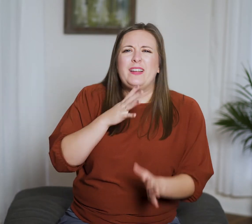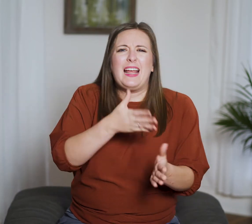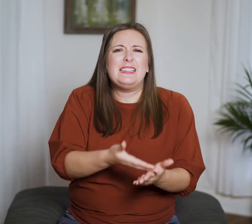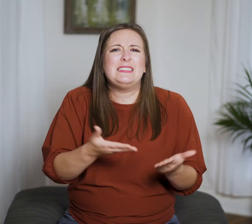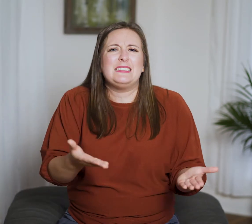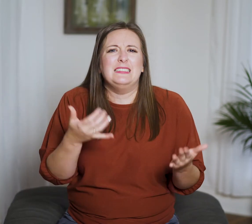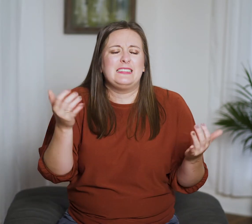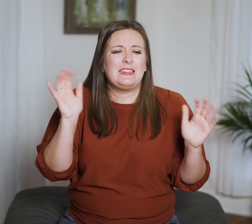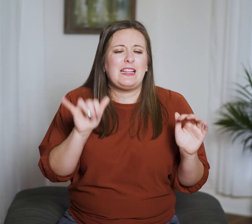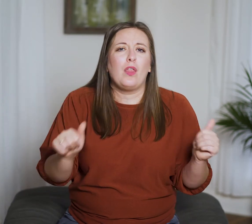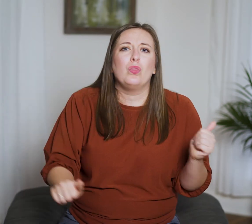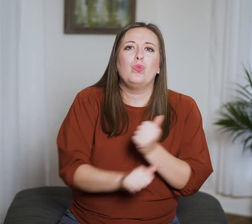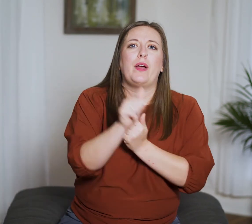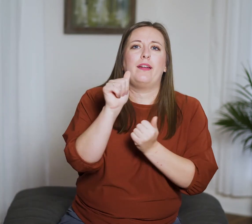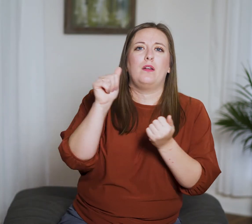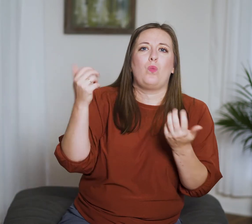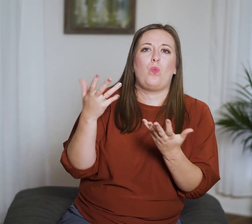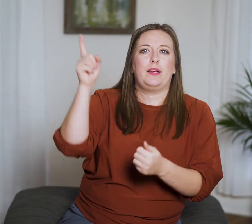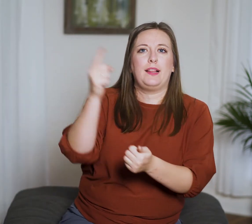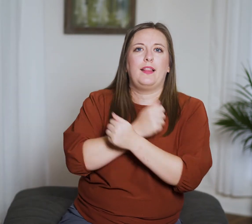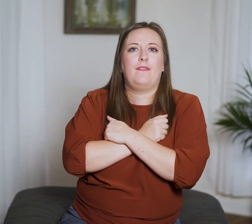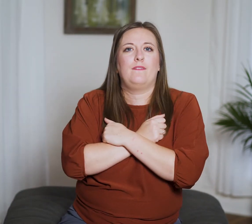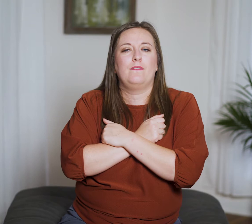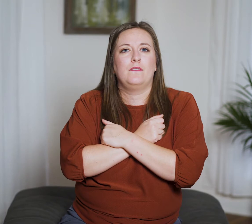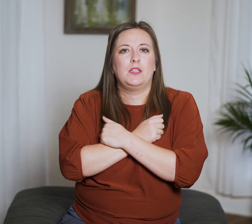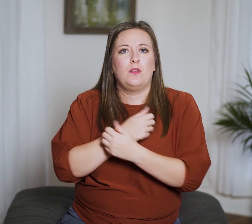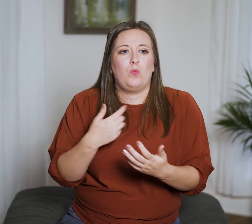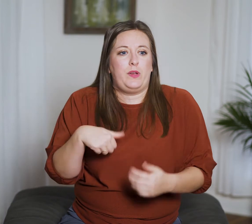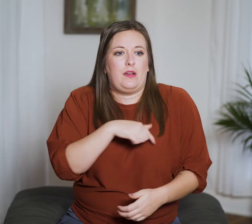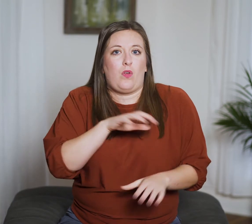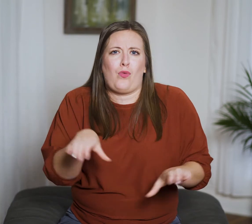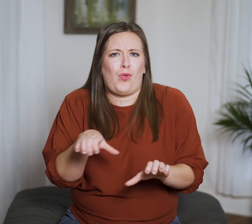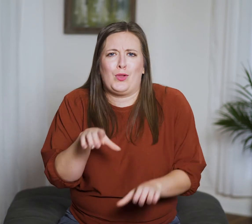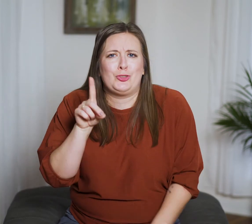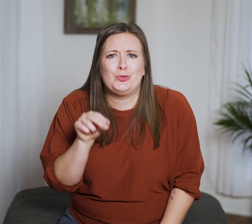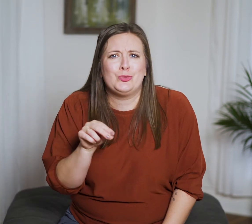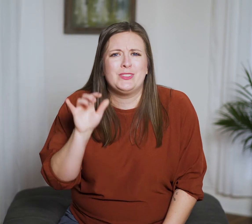He hates things that threaten what He loves, as we all do.